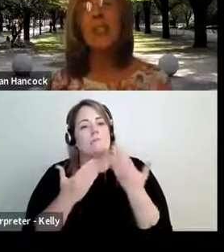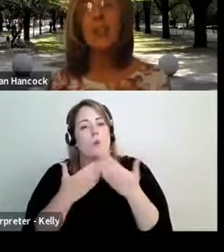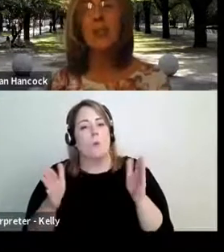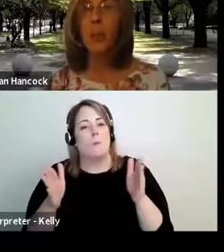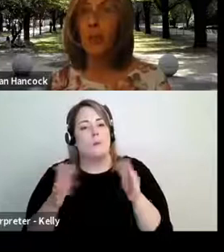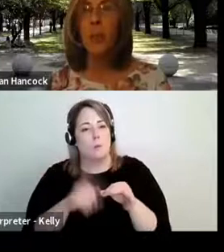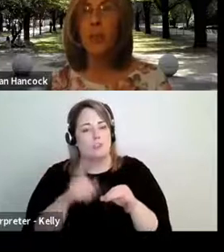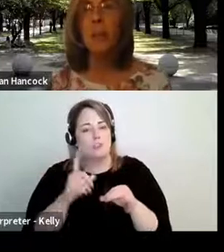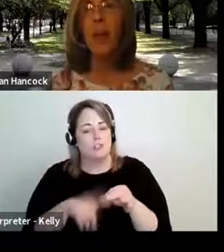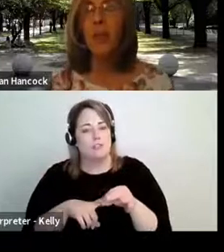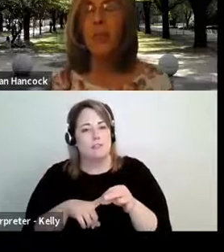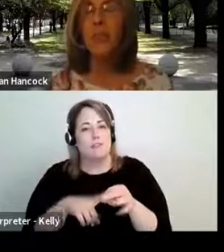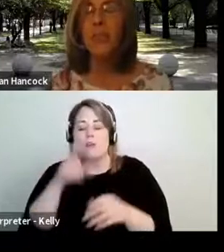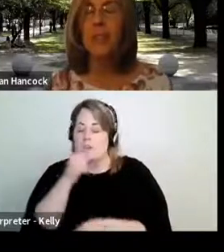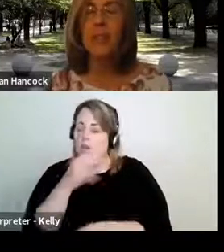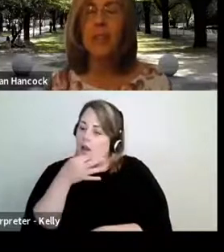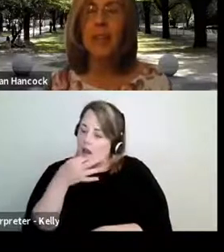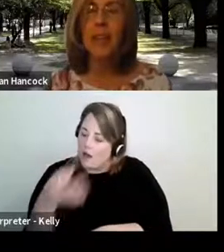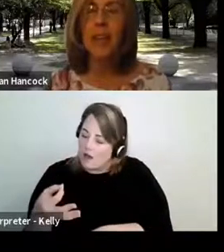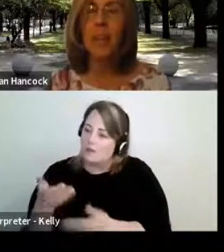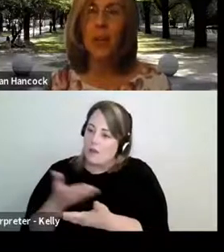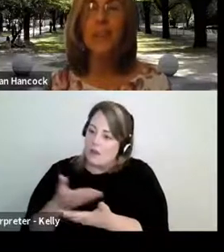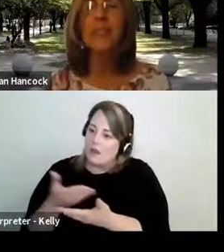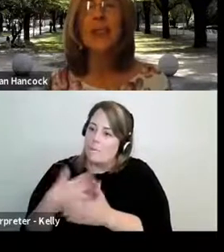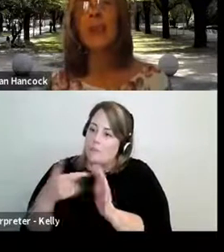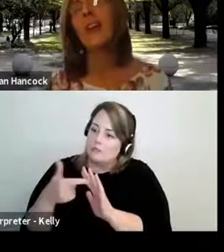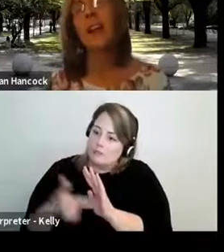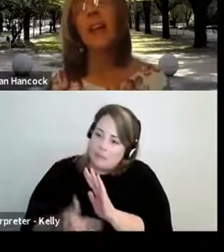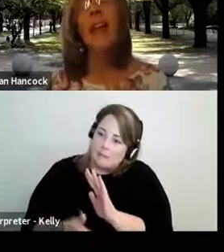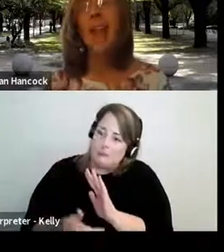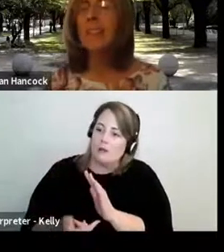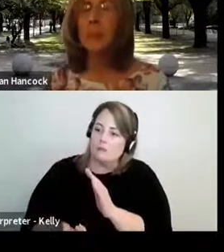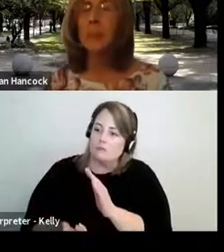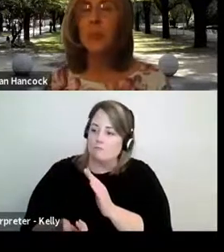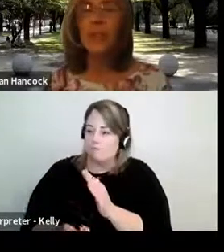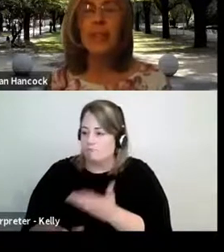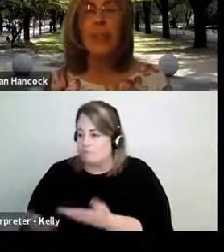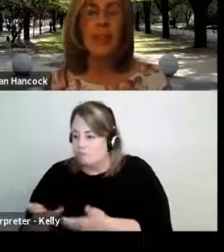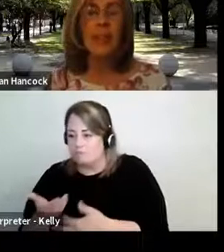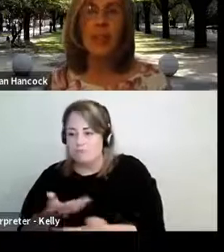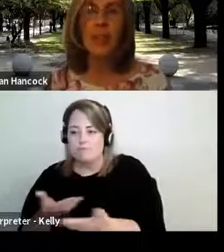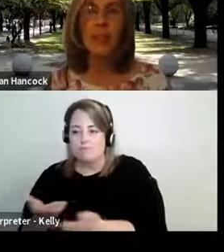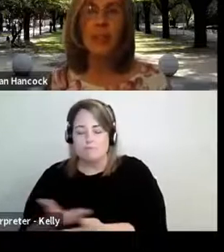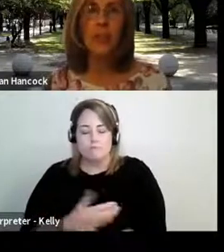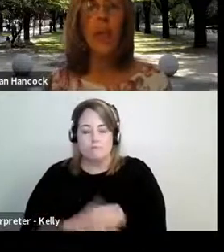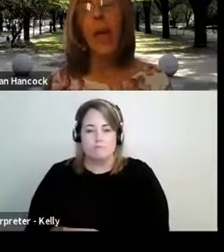to go more deeper with the mentee as well. So... and just really clear guidelines as to